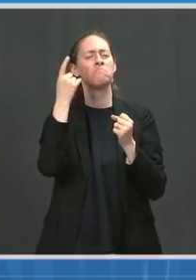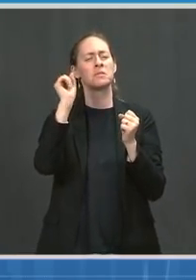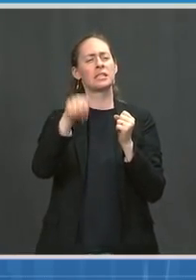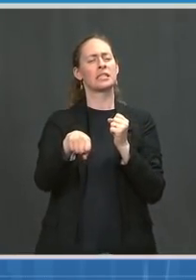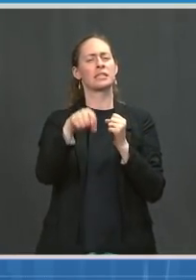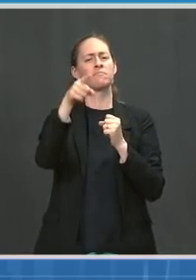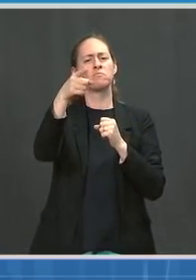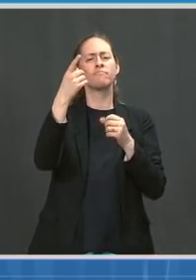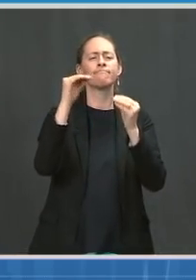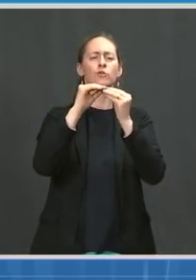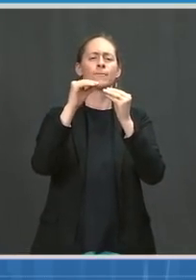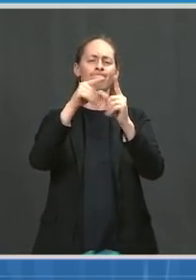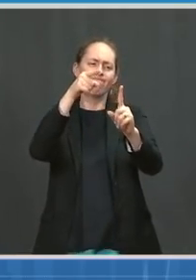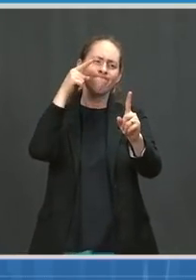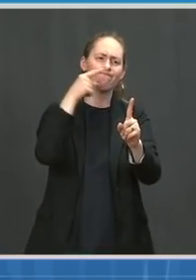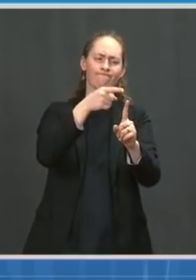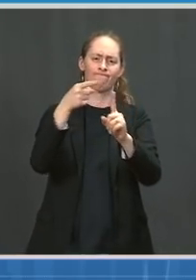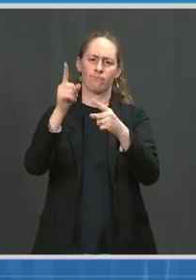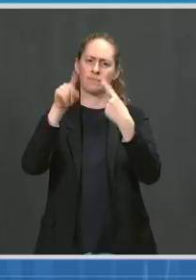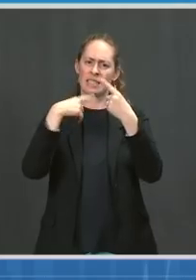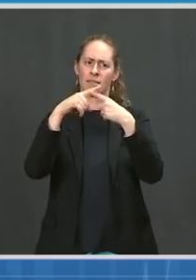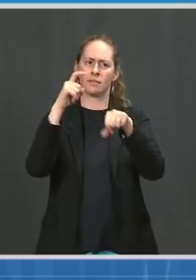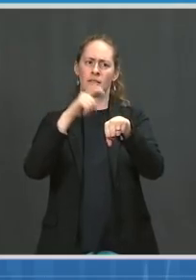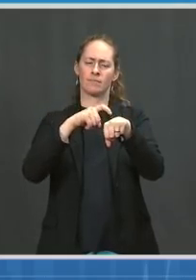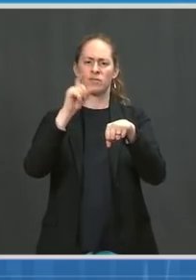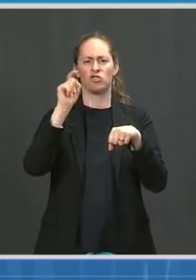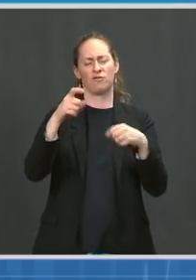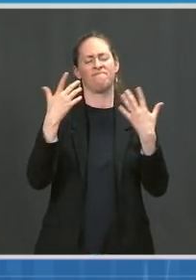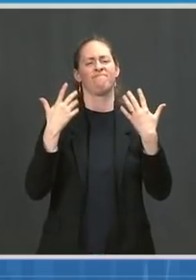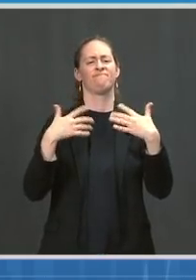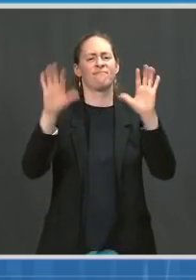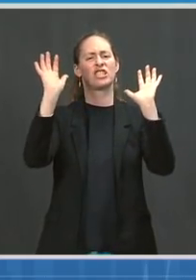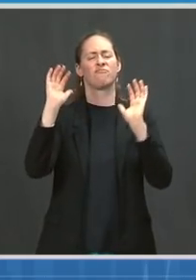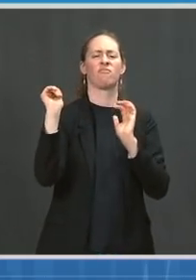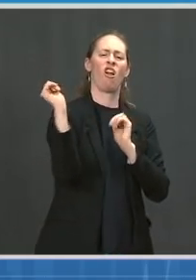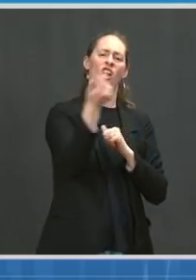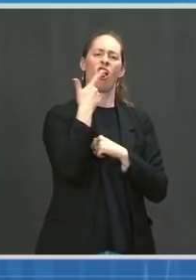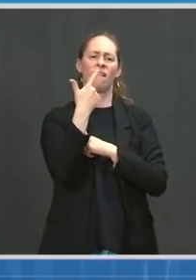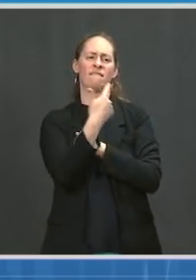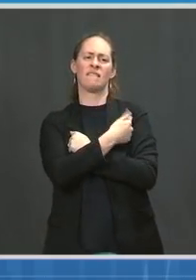when all adults would be vaccinated. Mr. Zients: So, Zeke, on Pfizer and Moderna,